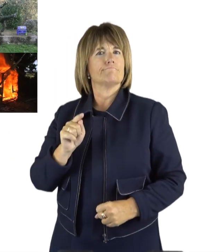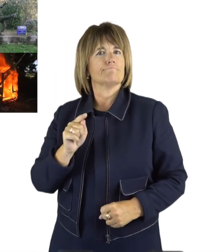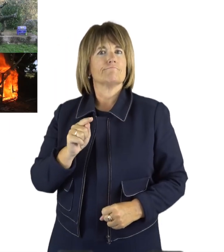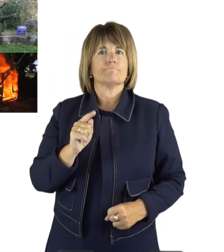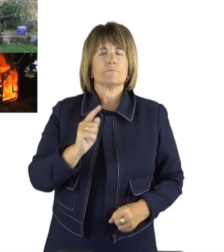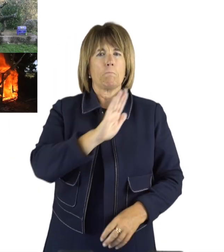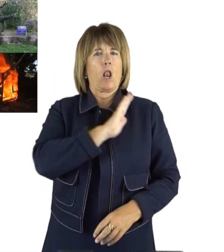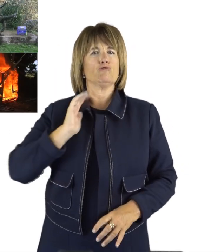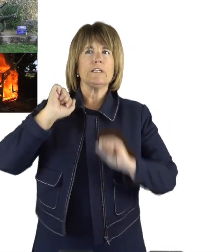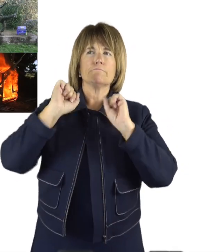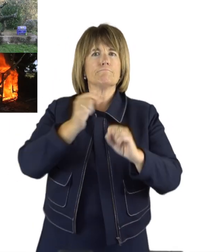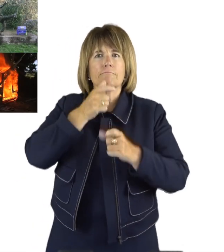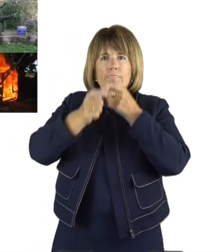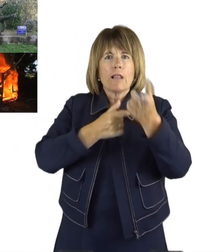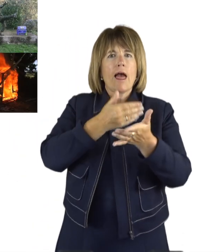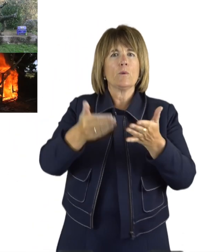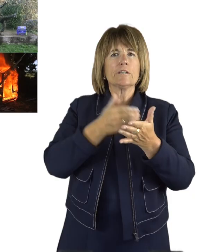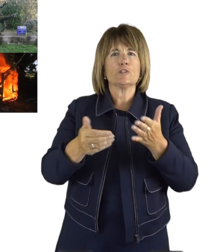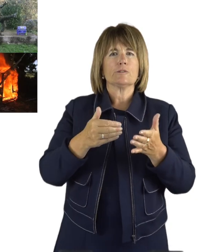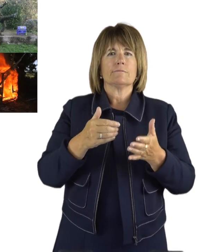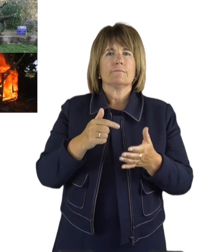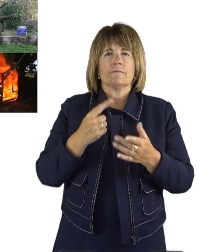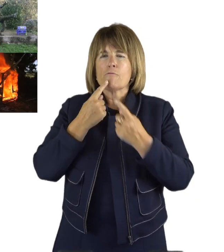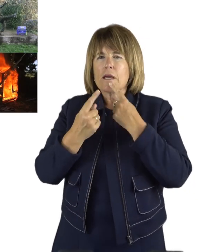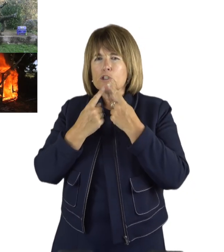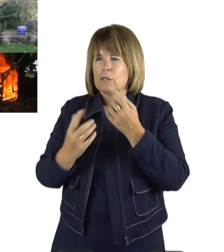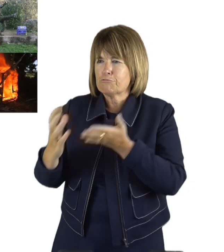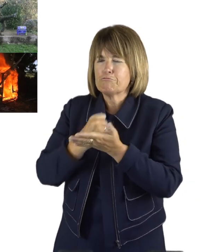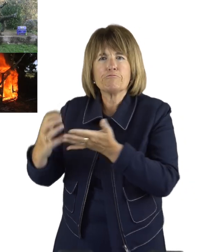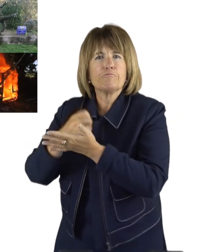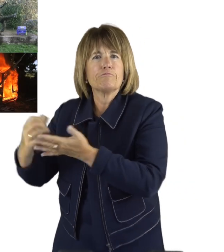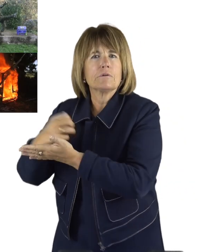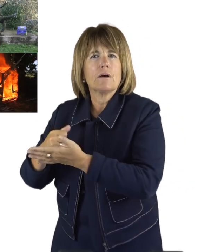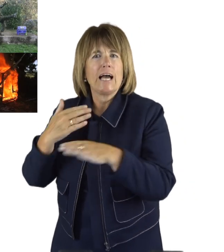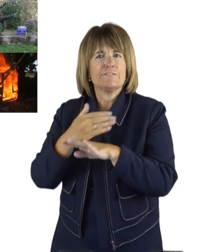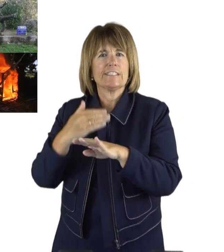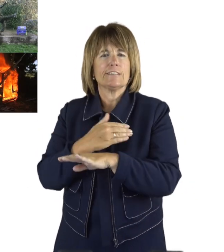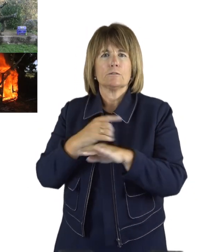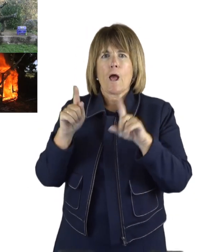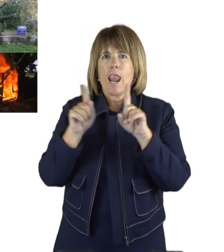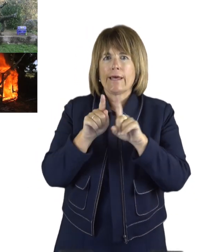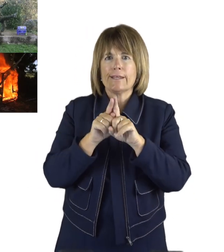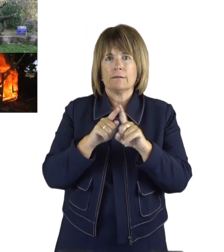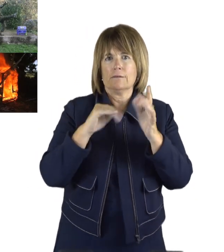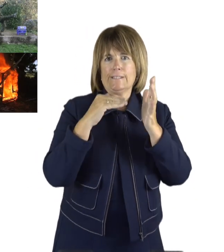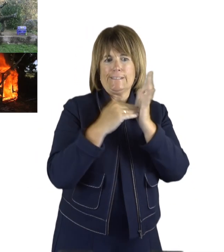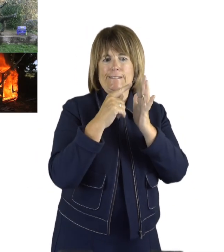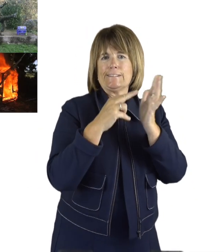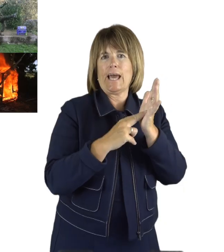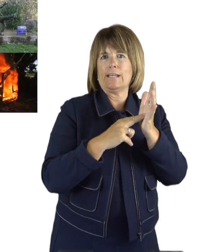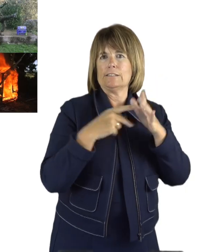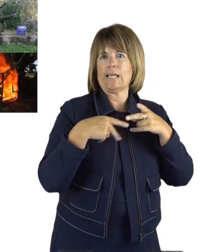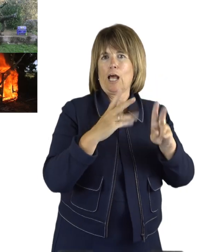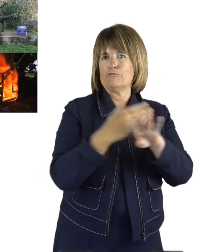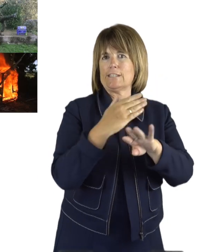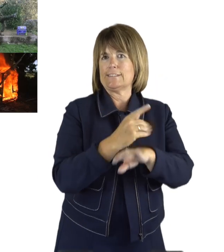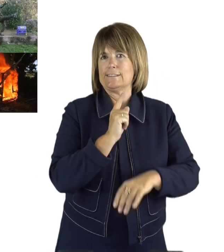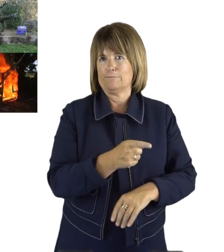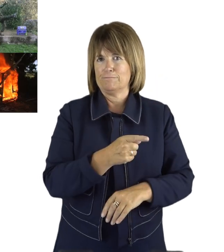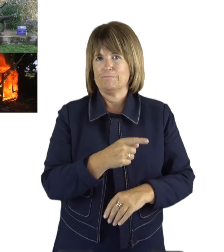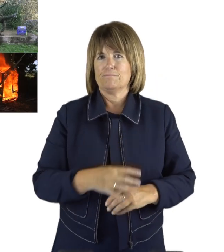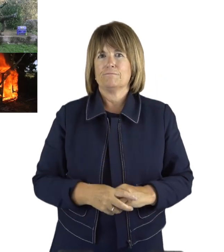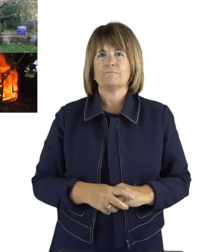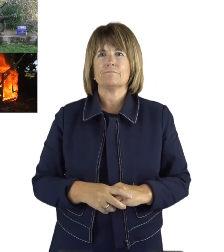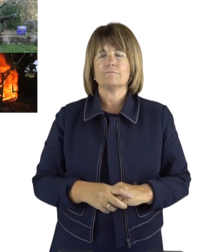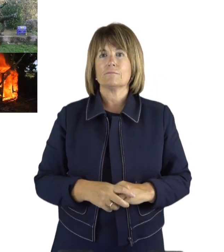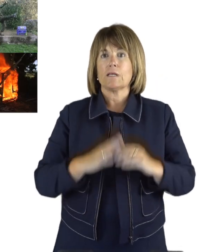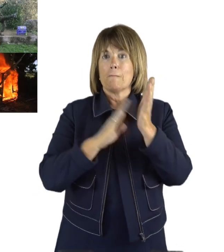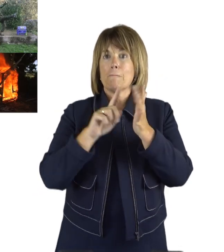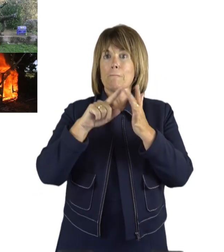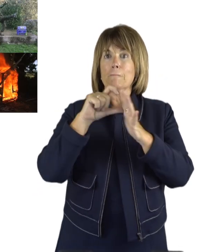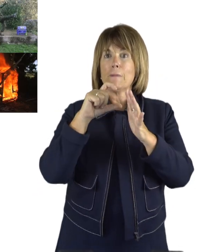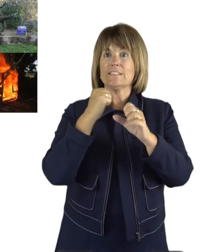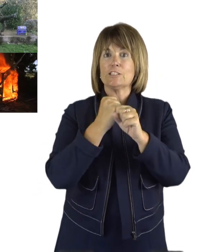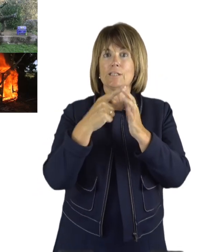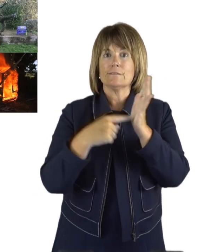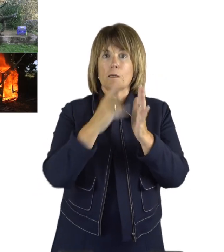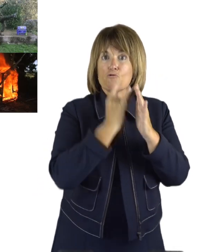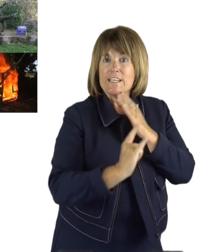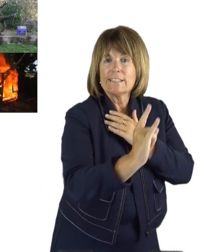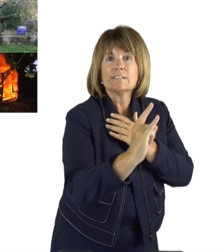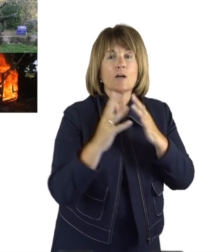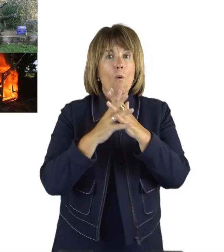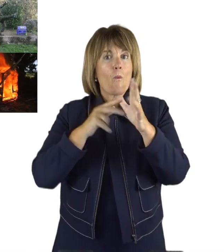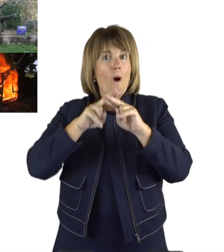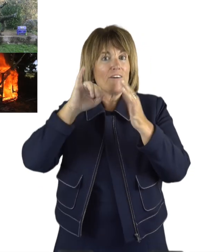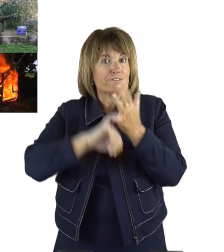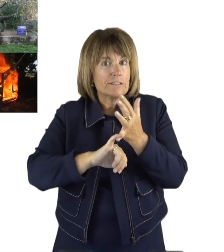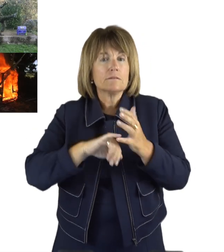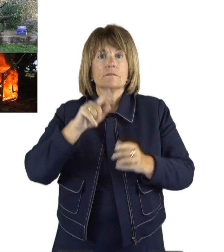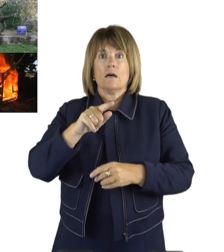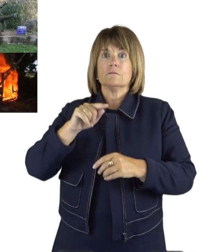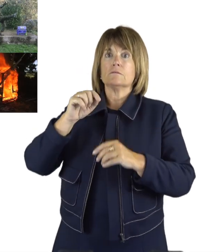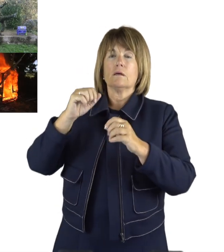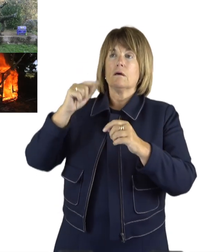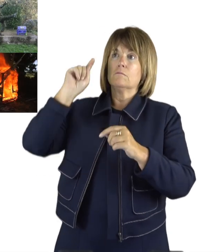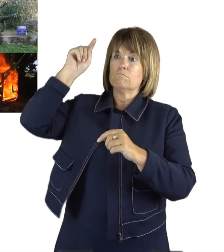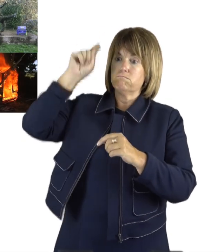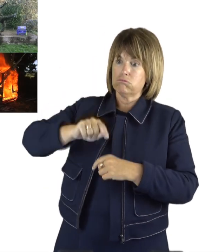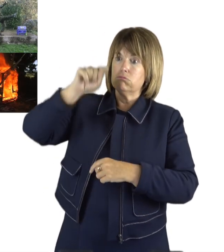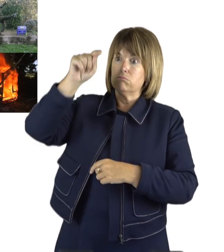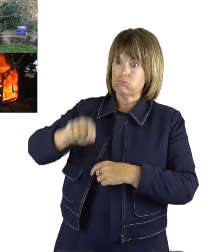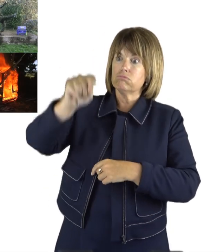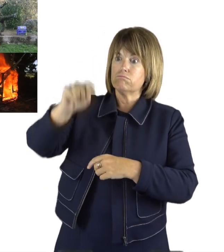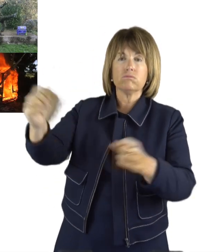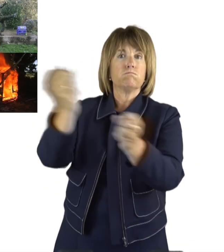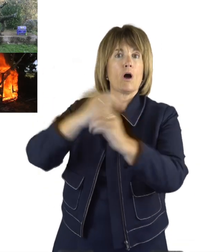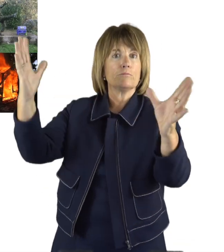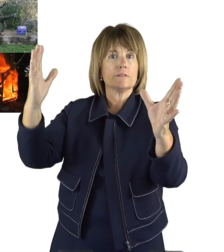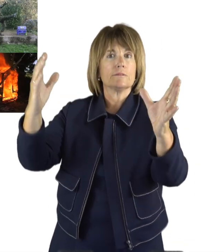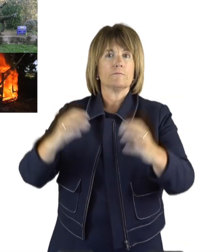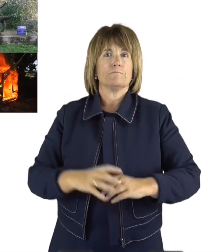Military language and terminology, over the top and counterintelligence activities as Zen like activities. Midget submarines, WAFS and bouncing bombs.